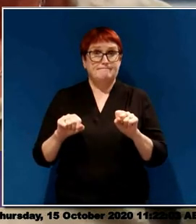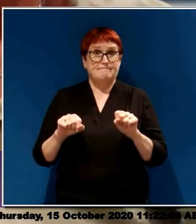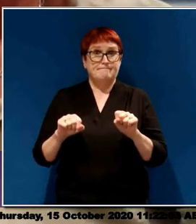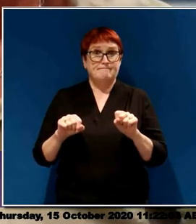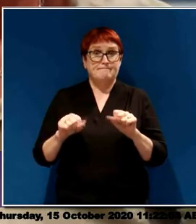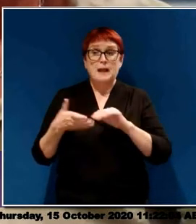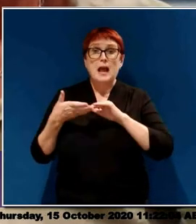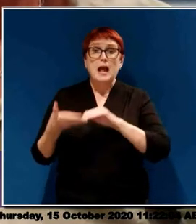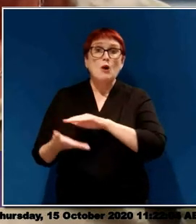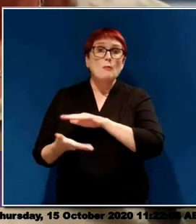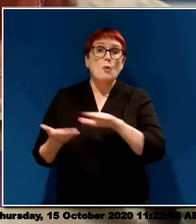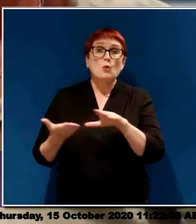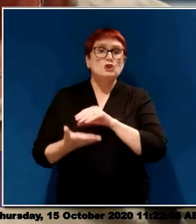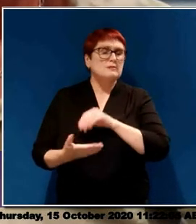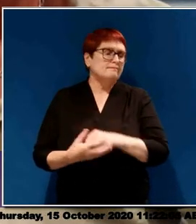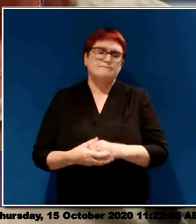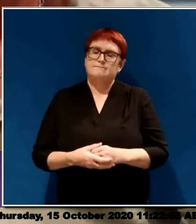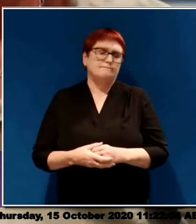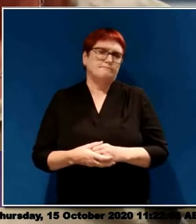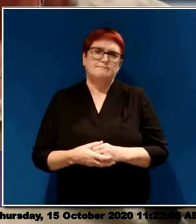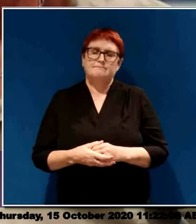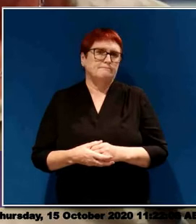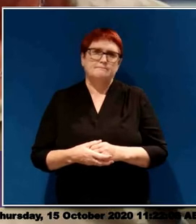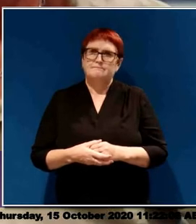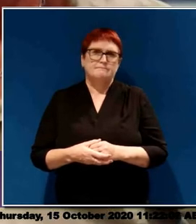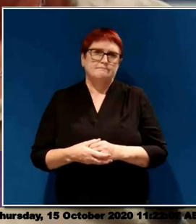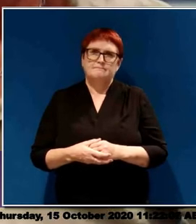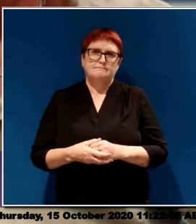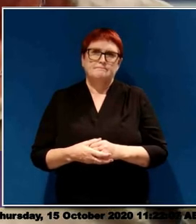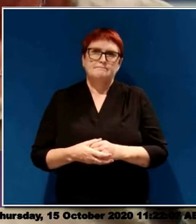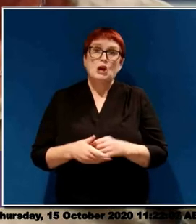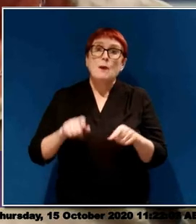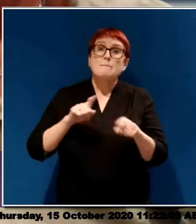These children aren't defined by their disability, that's just part of them.